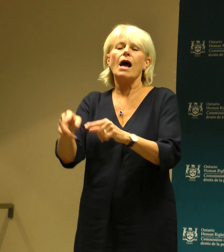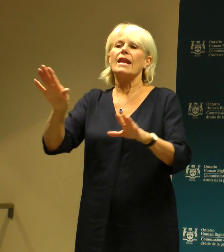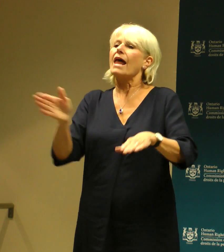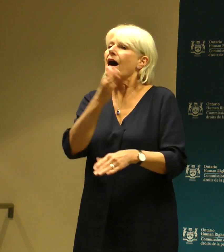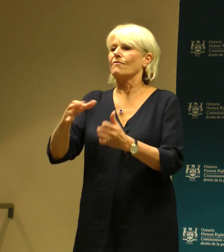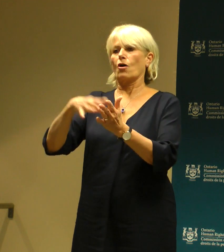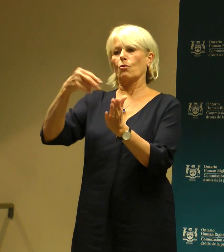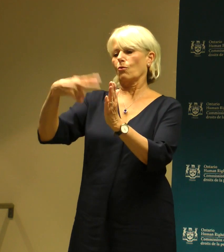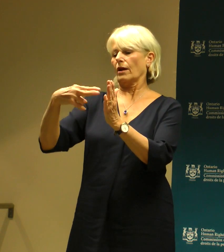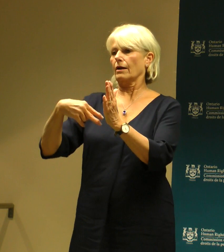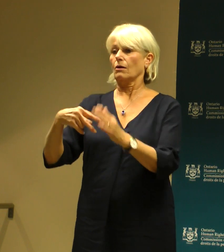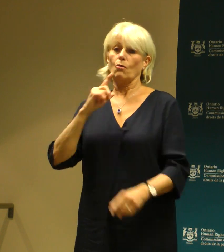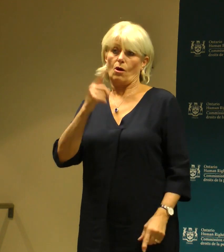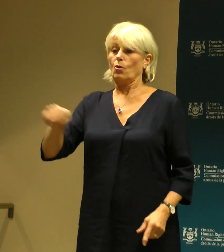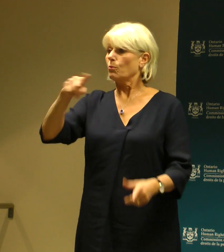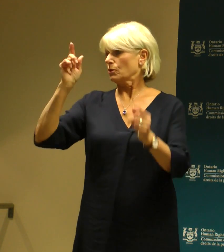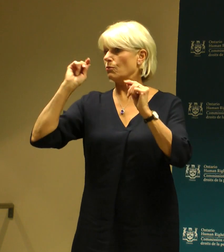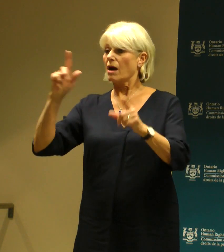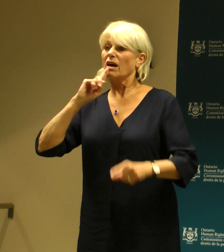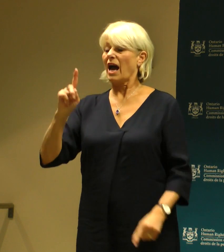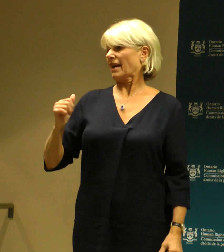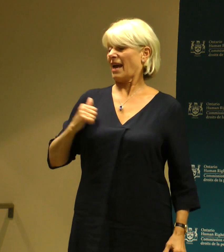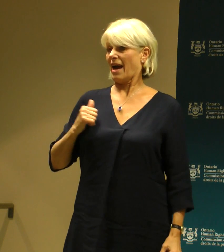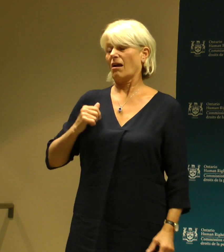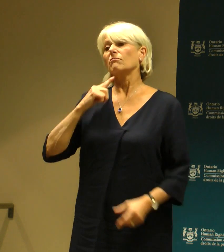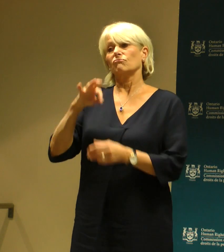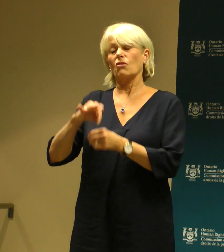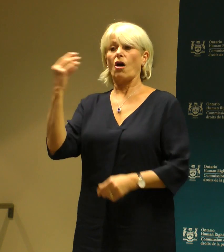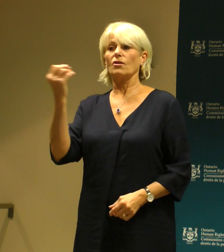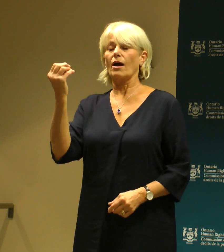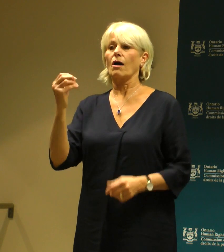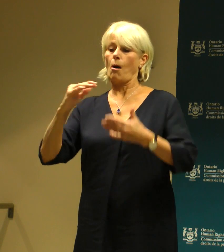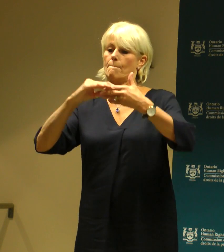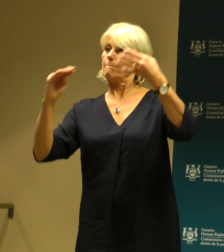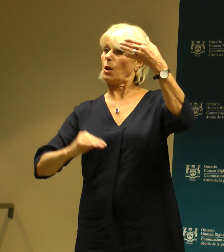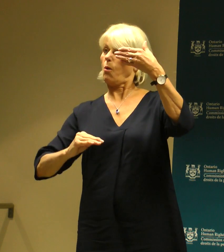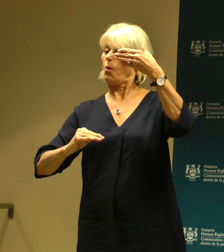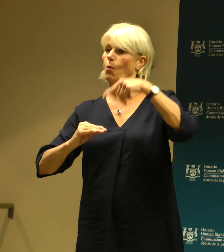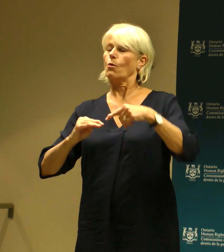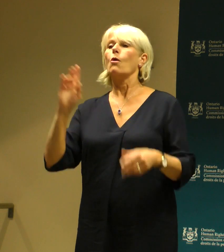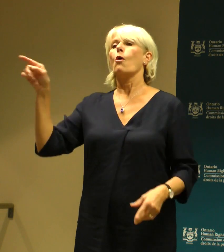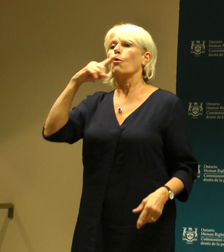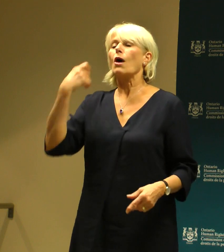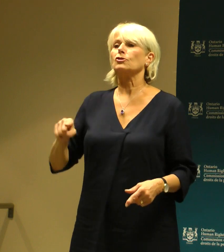Many would be surprised to learn that Canada and Ontario rank below Russia, China